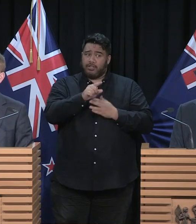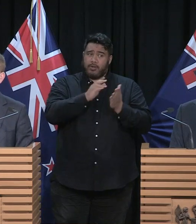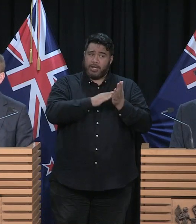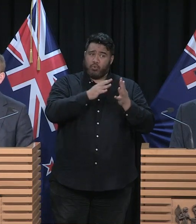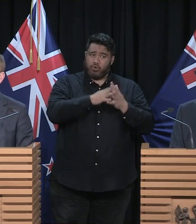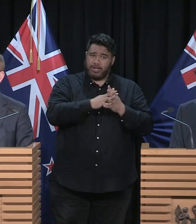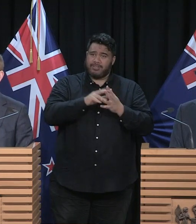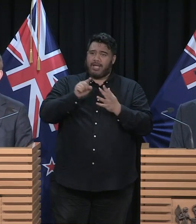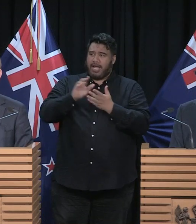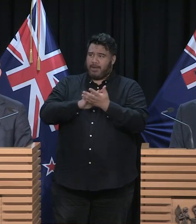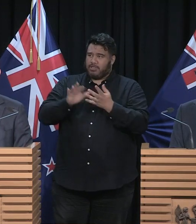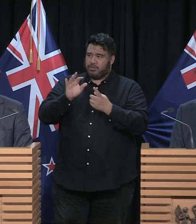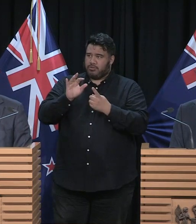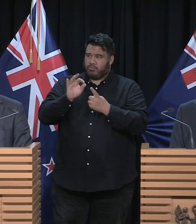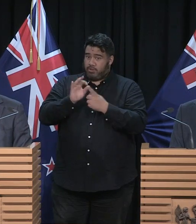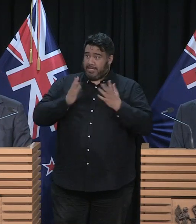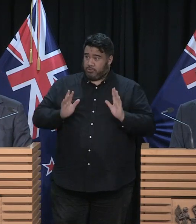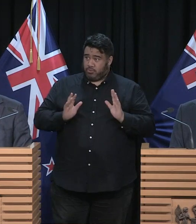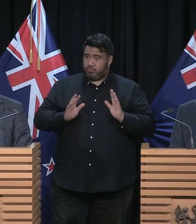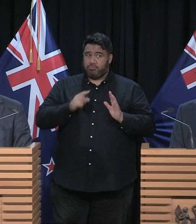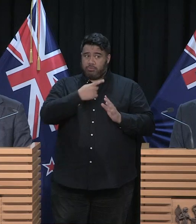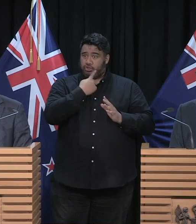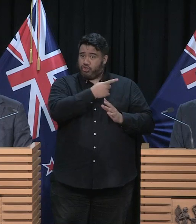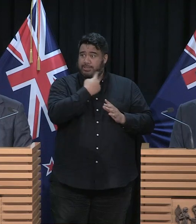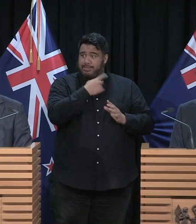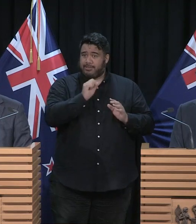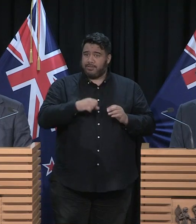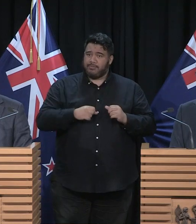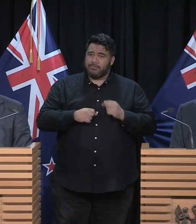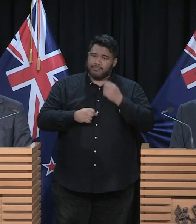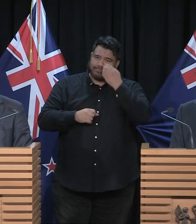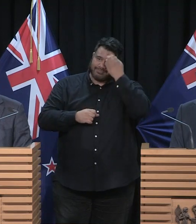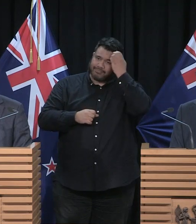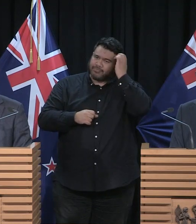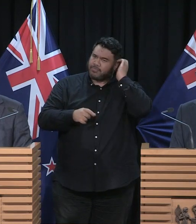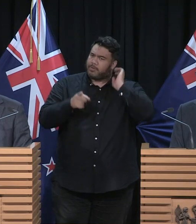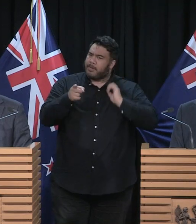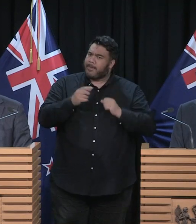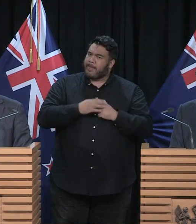Michelle Boag didn't send the information to anyone other than Hamish Walker or Michael